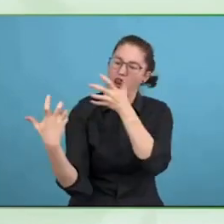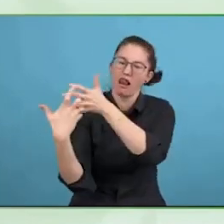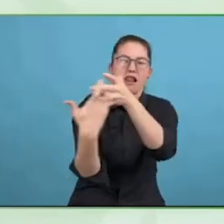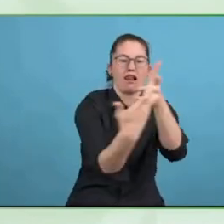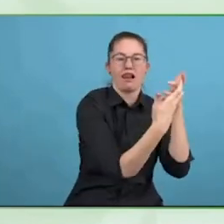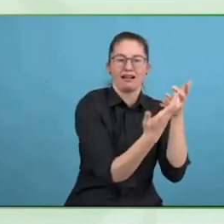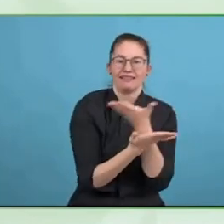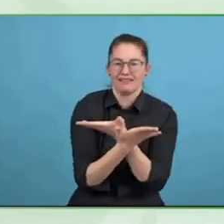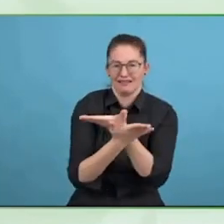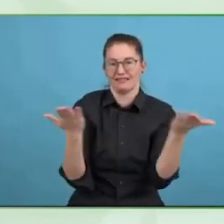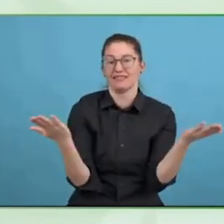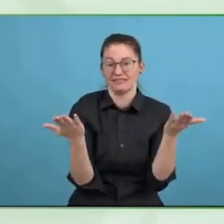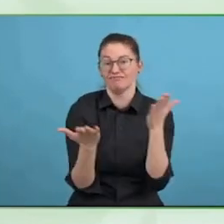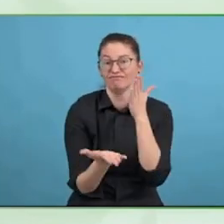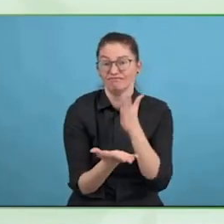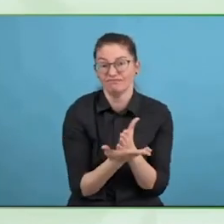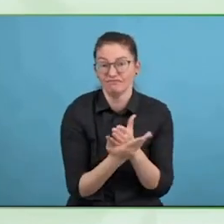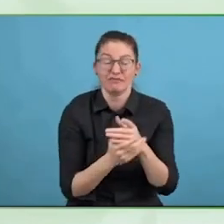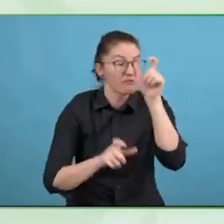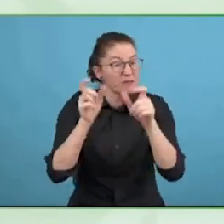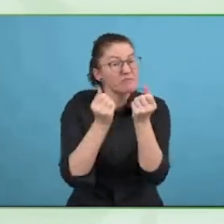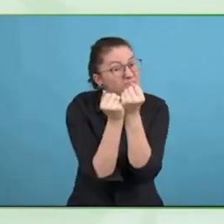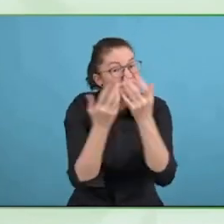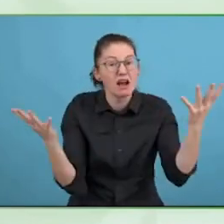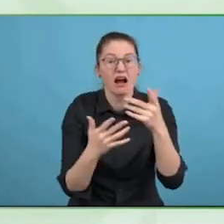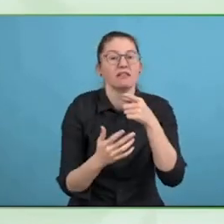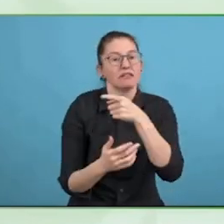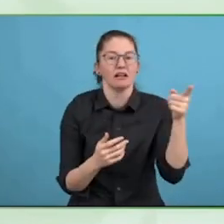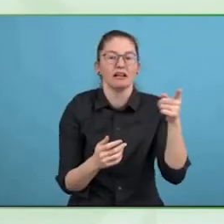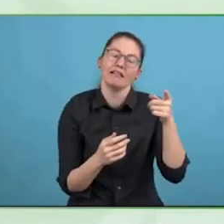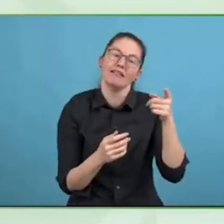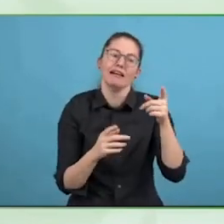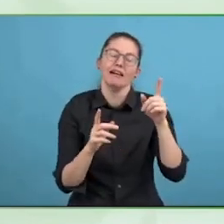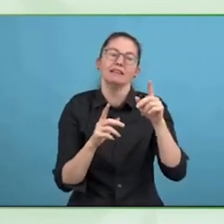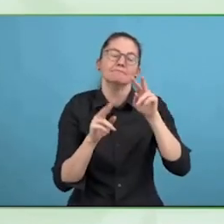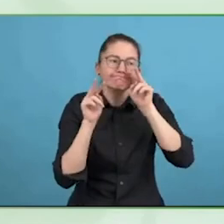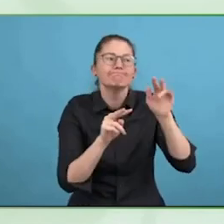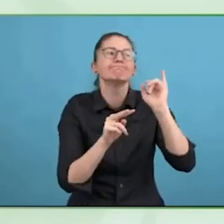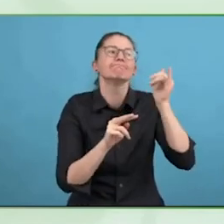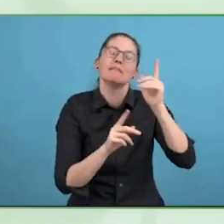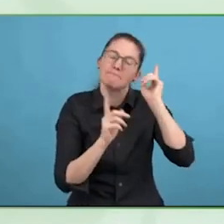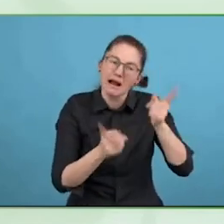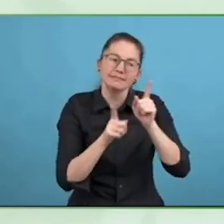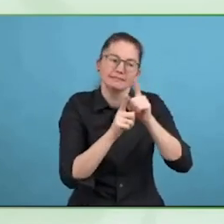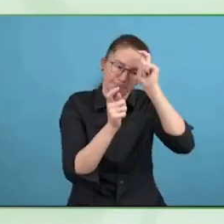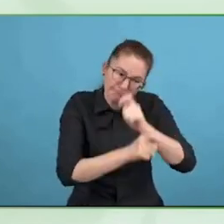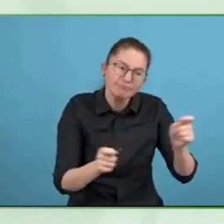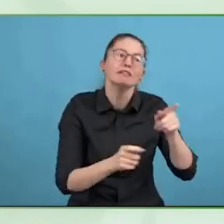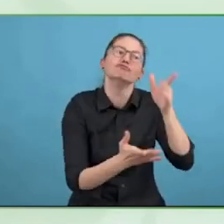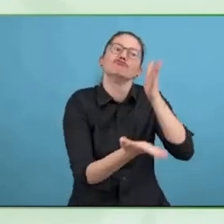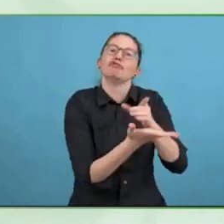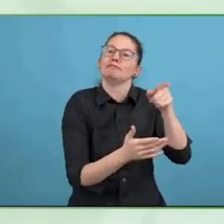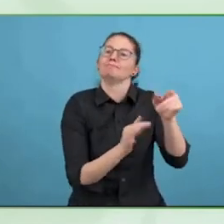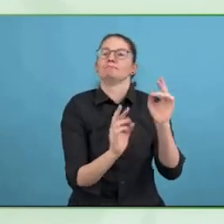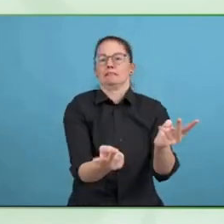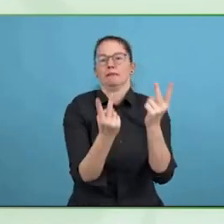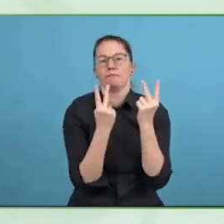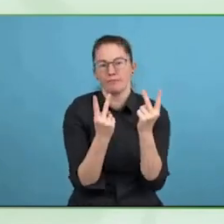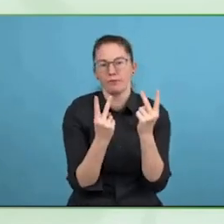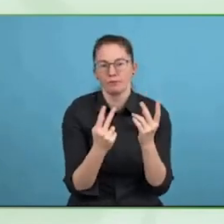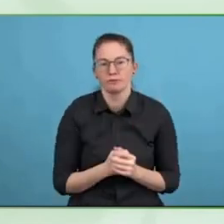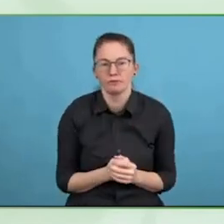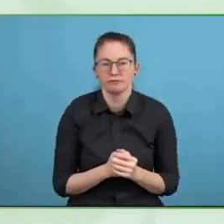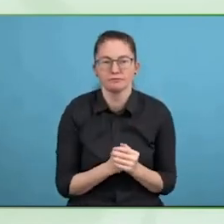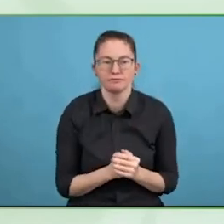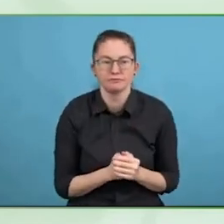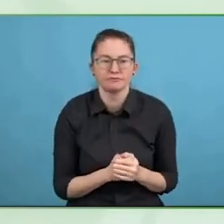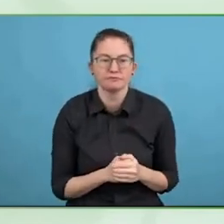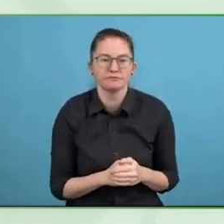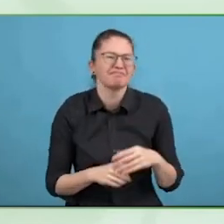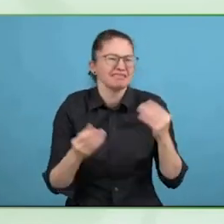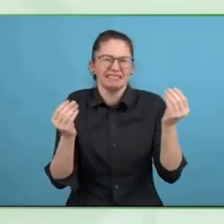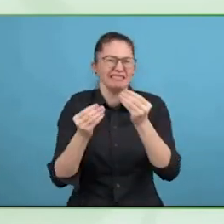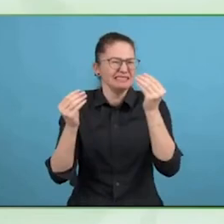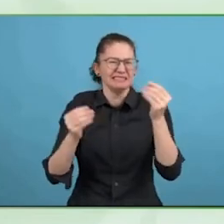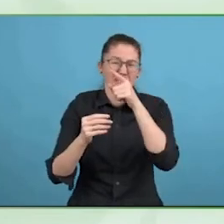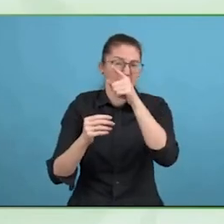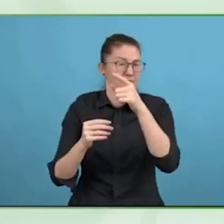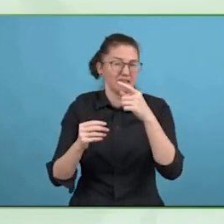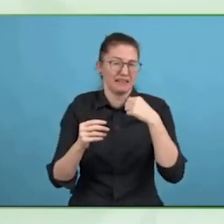I want to go back and talk about, mention legislation does create